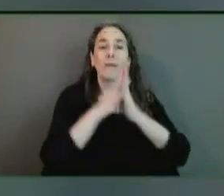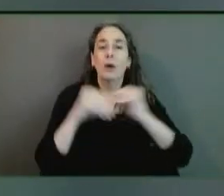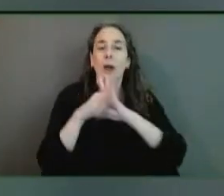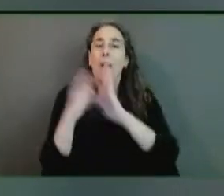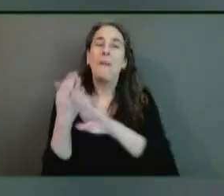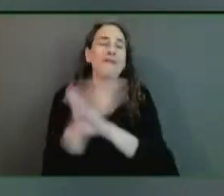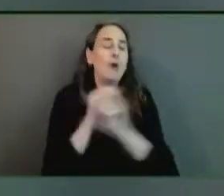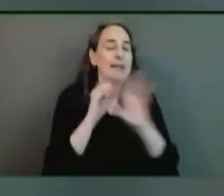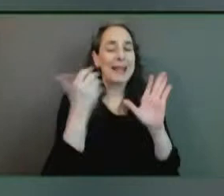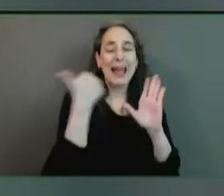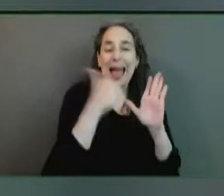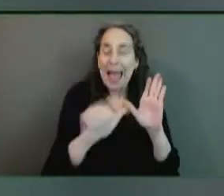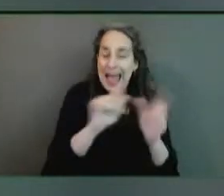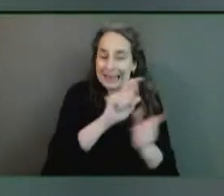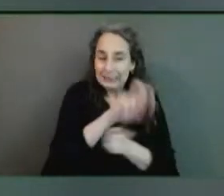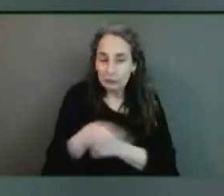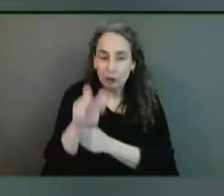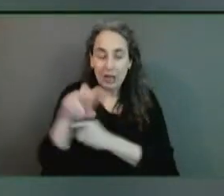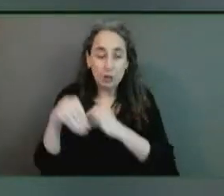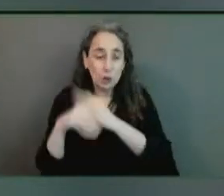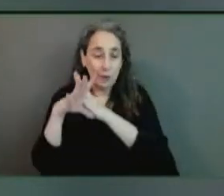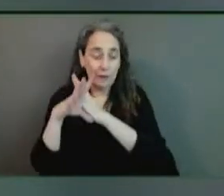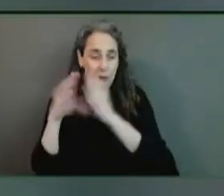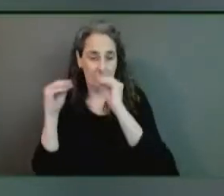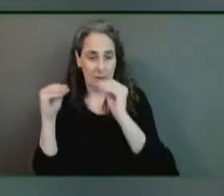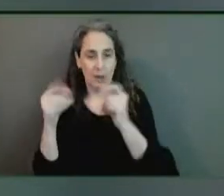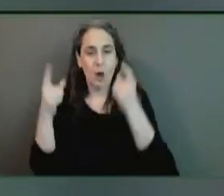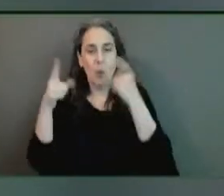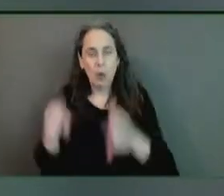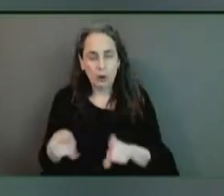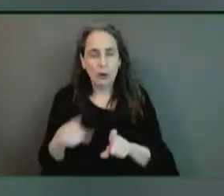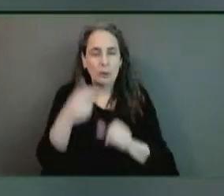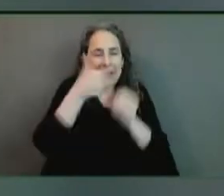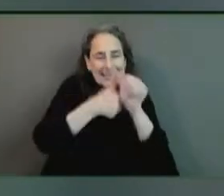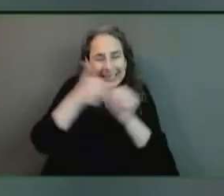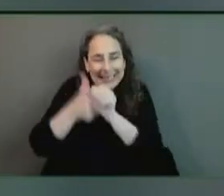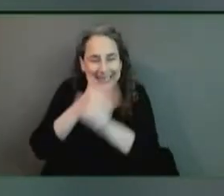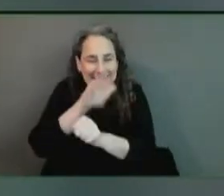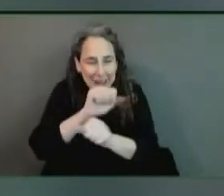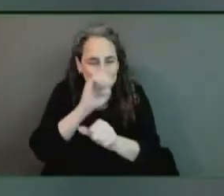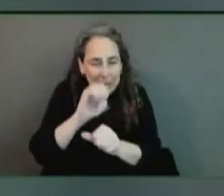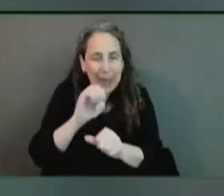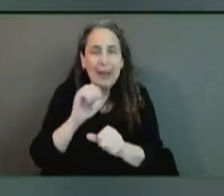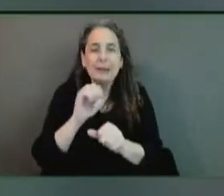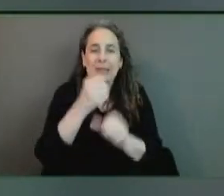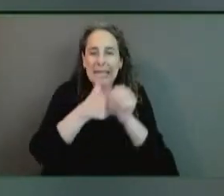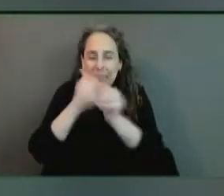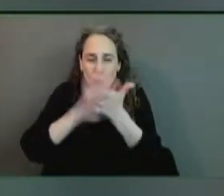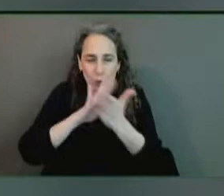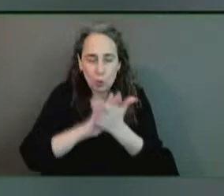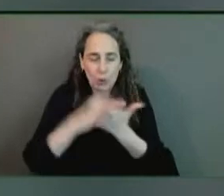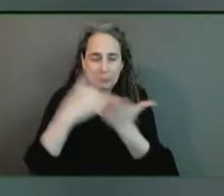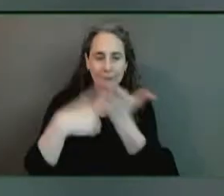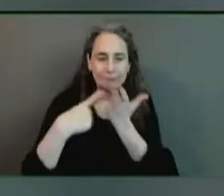transitions to virtual learning before clarifying that any shift to virtual instruction will